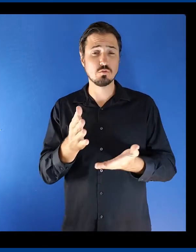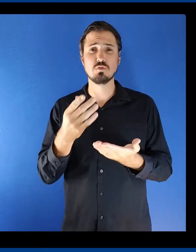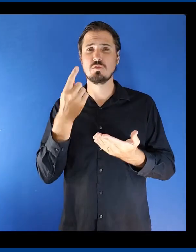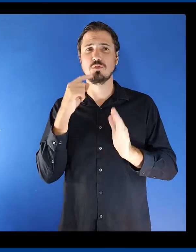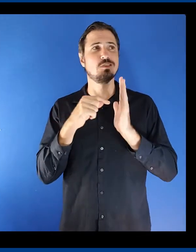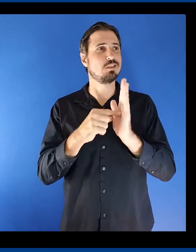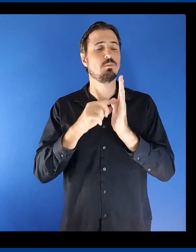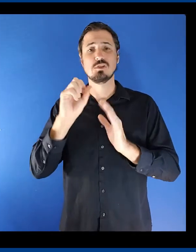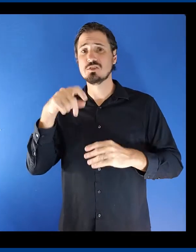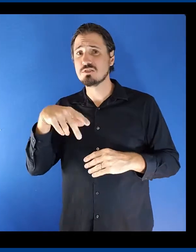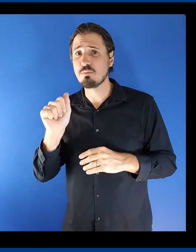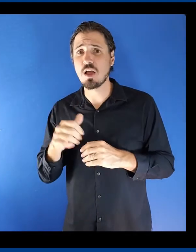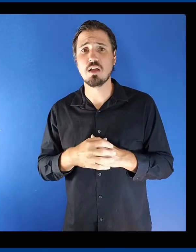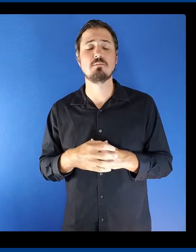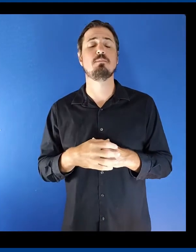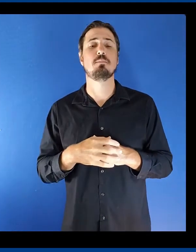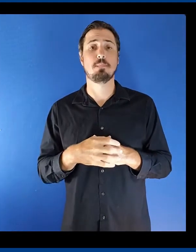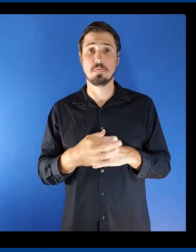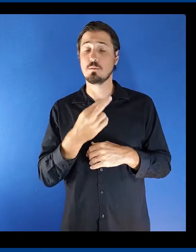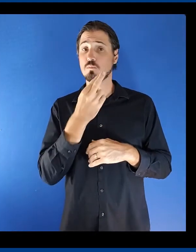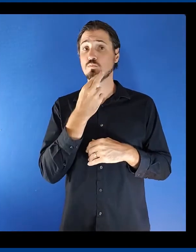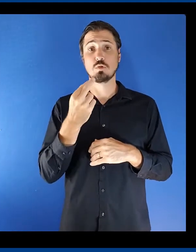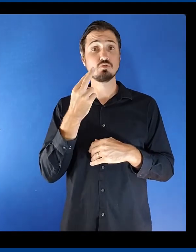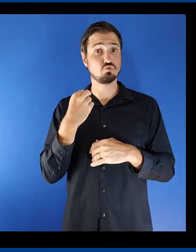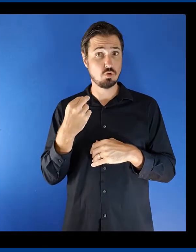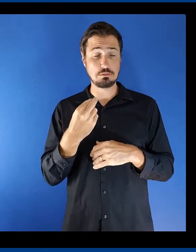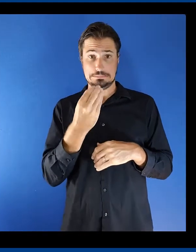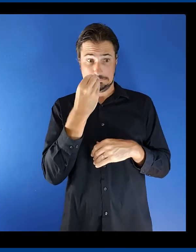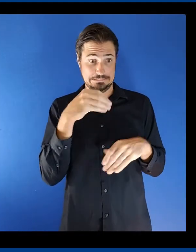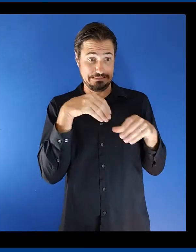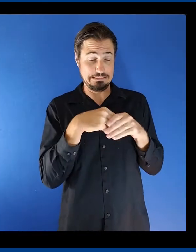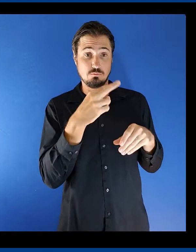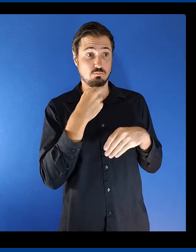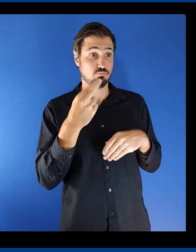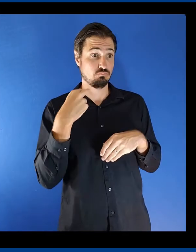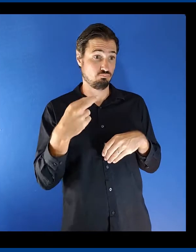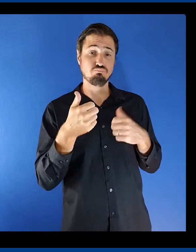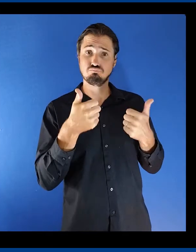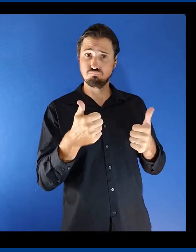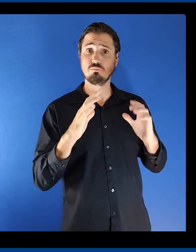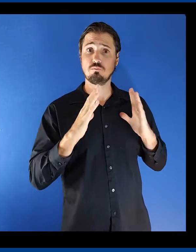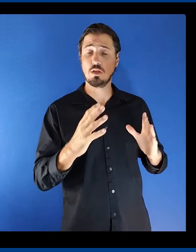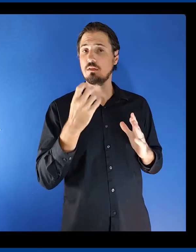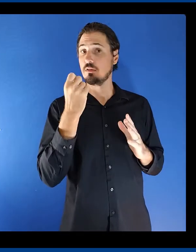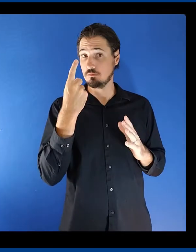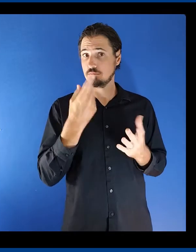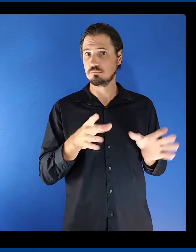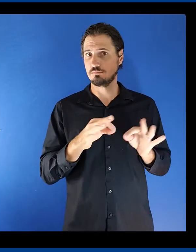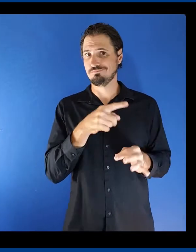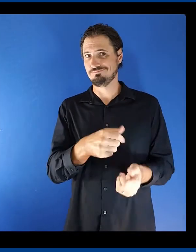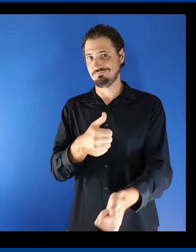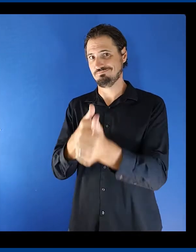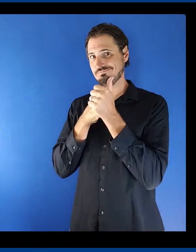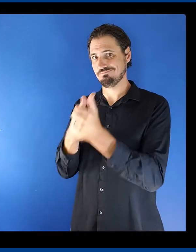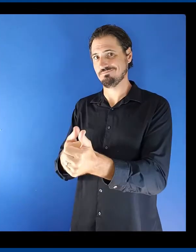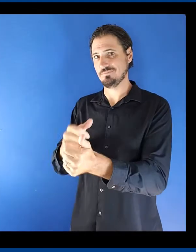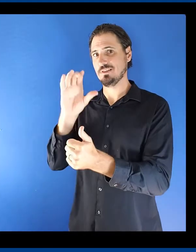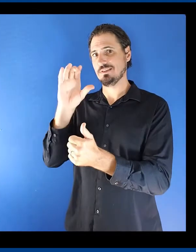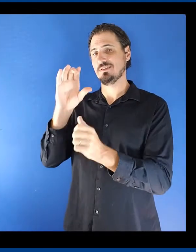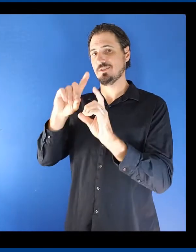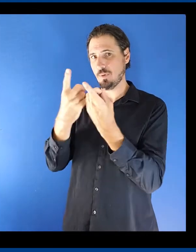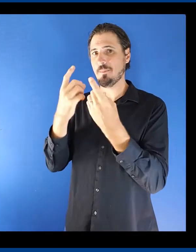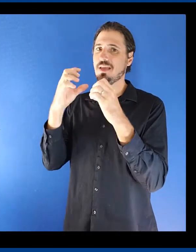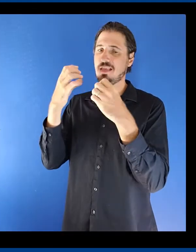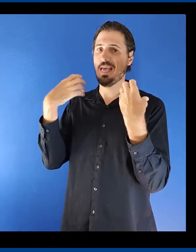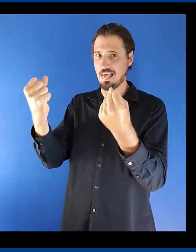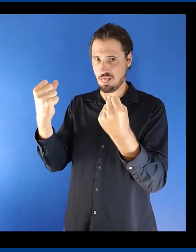Dine-in restaurant service, provided that the Department of Health “Guidance for Reopening Food Services Sector” can be strictly followed.